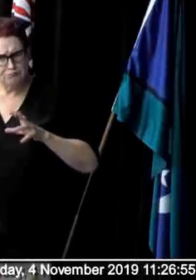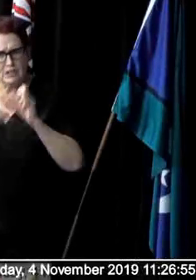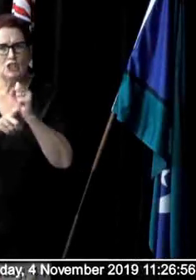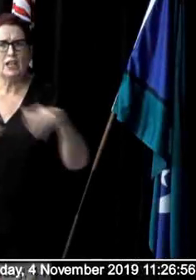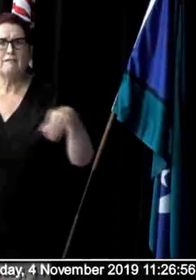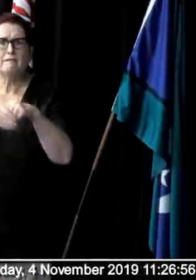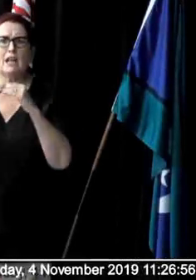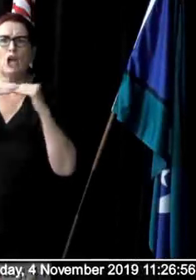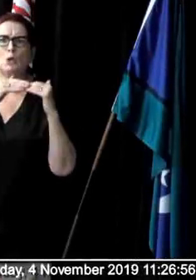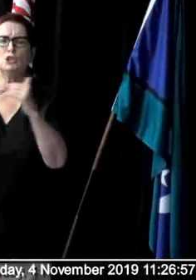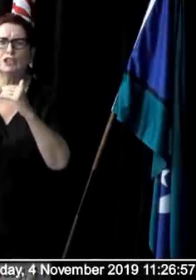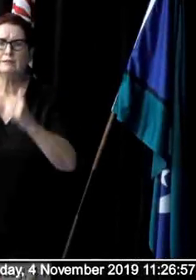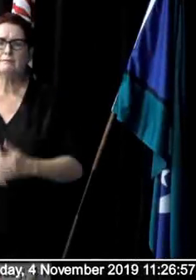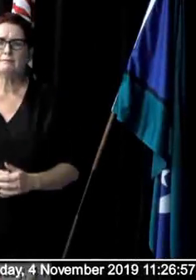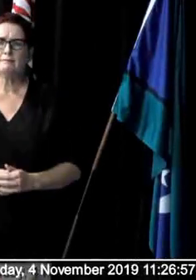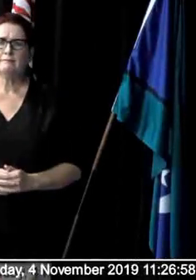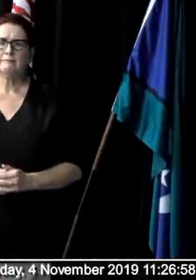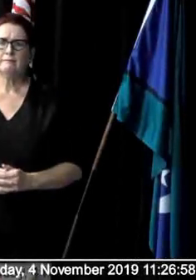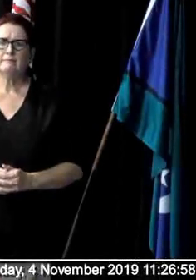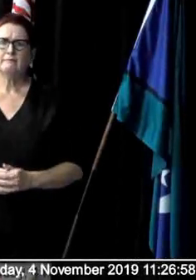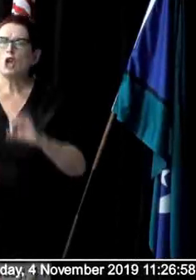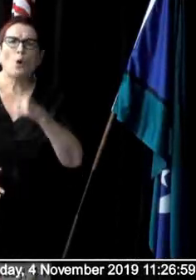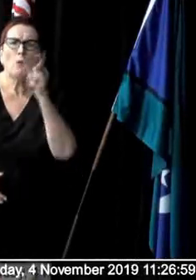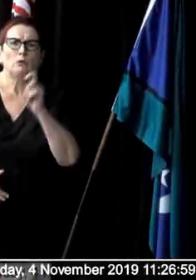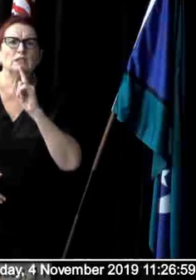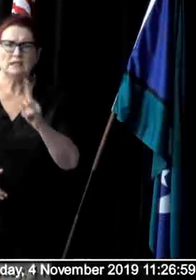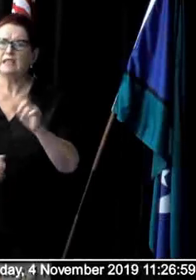Now, I don’t think anybody is claiming the system is perfect, but the research